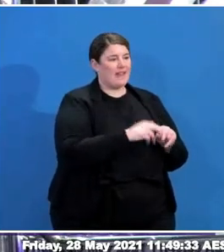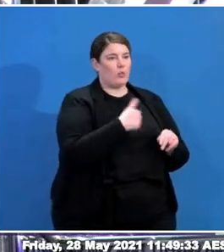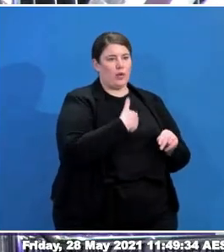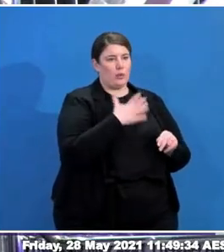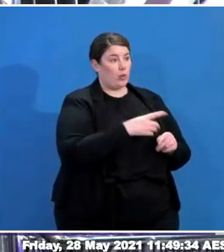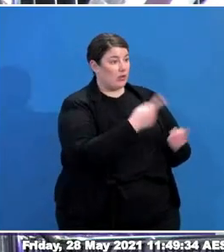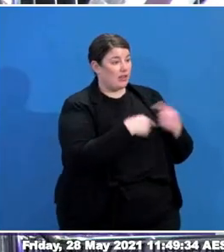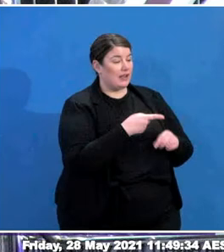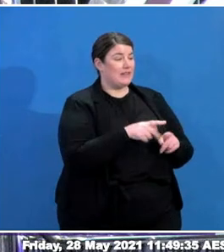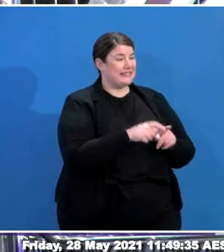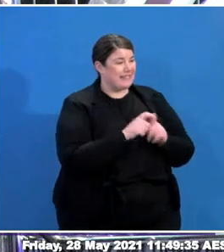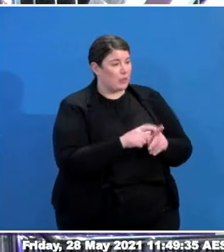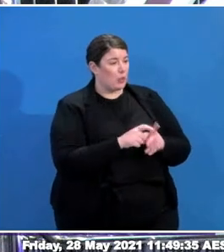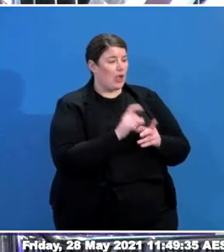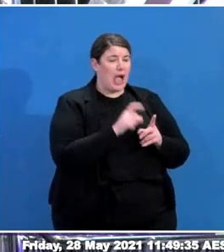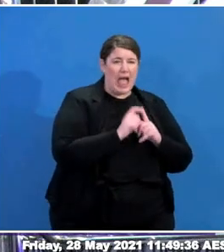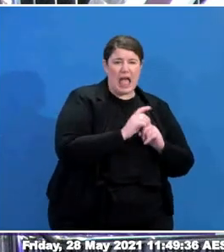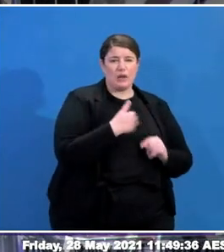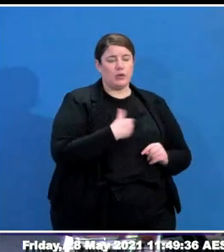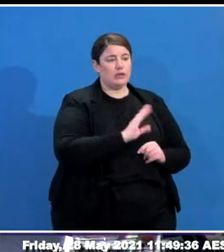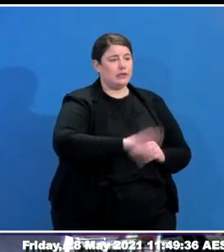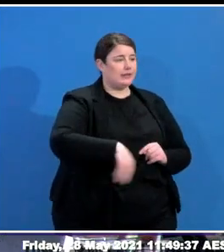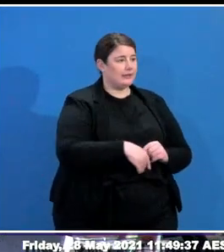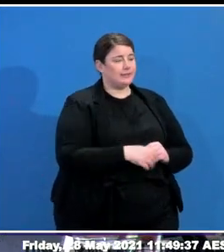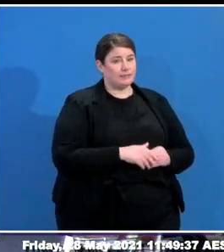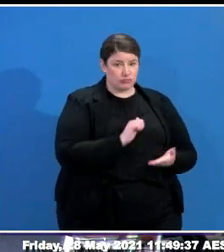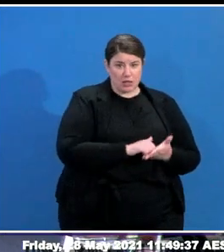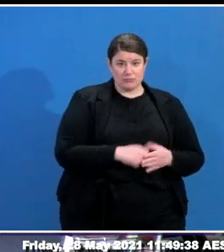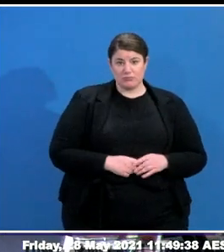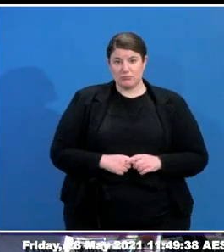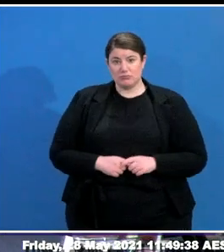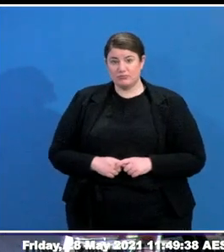nothing difficult or hard for Sunnyfield to address; that is right, isn't it? No, I don't believe so.